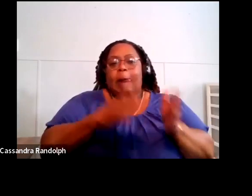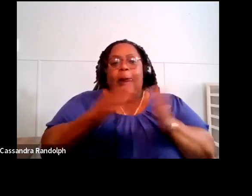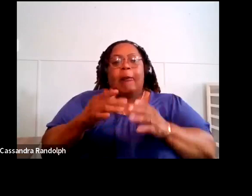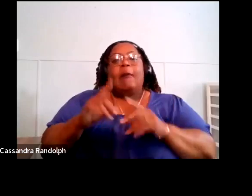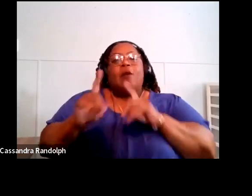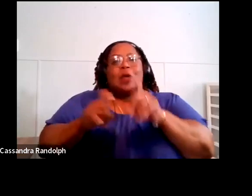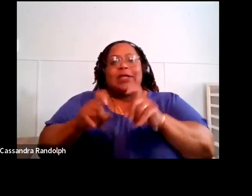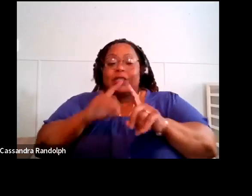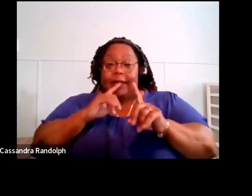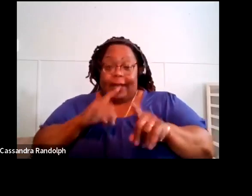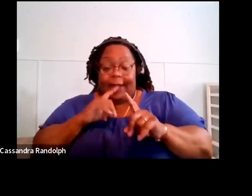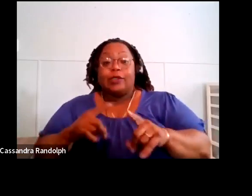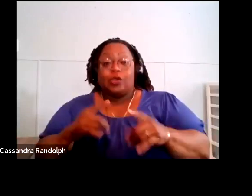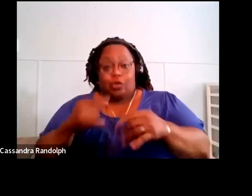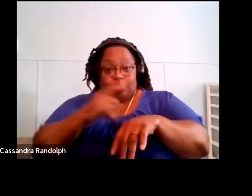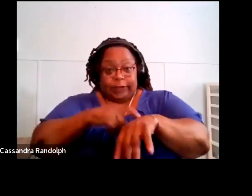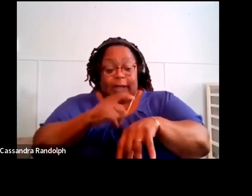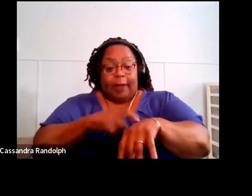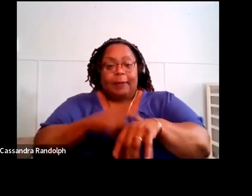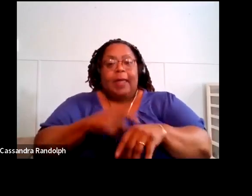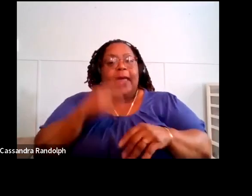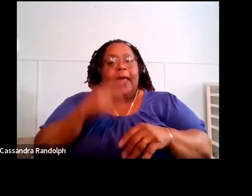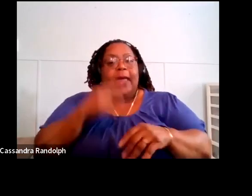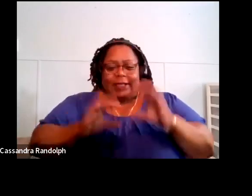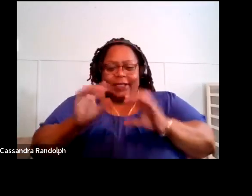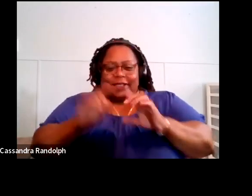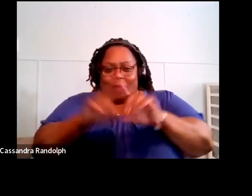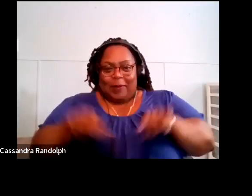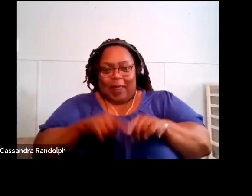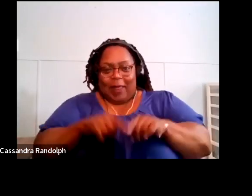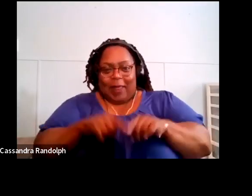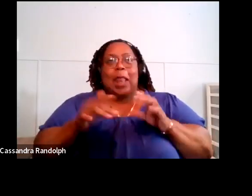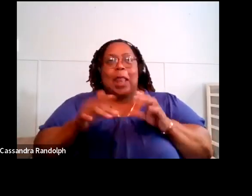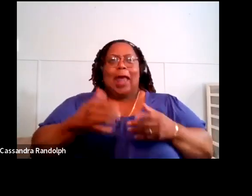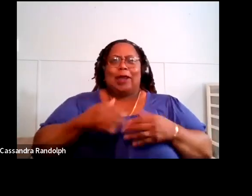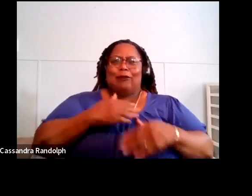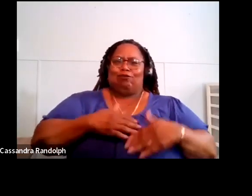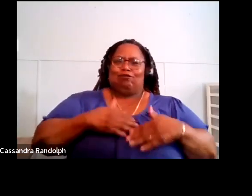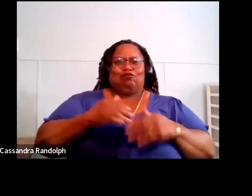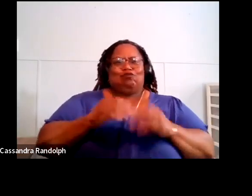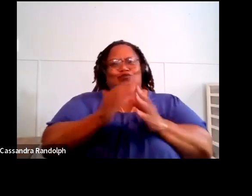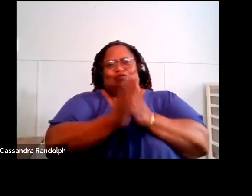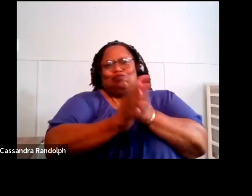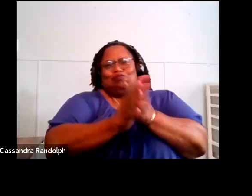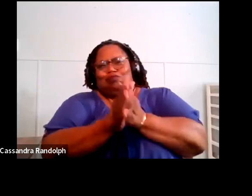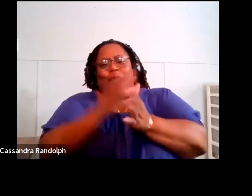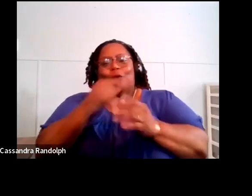» LAURA: Wonderful, thank you so much Rep. McClinton for those powerful remarks. Were